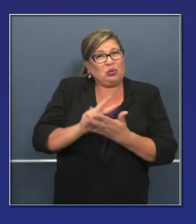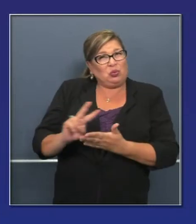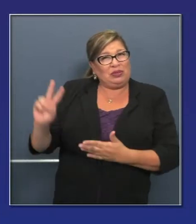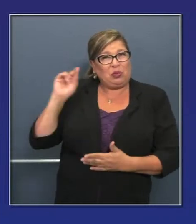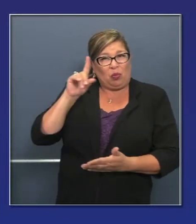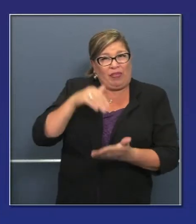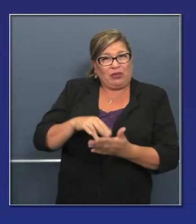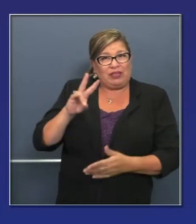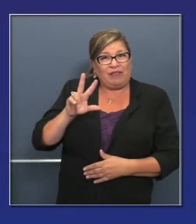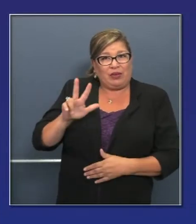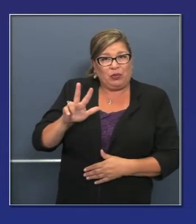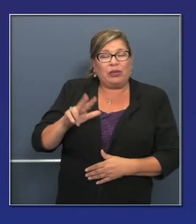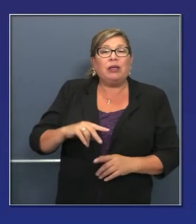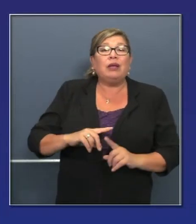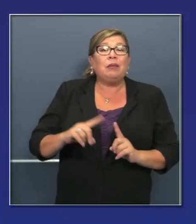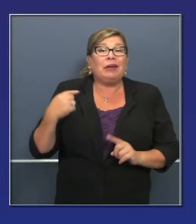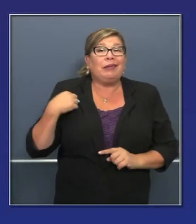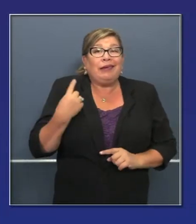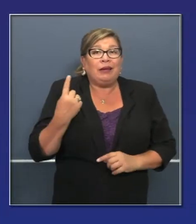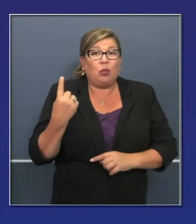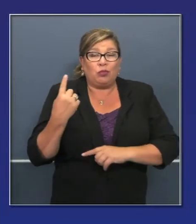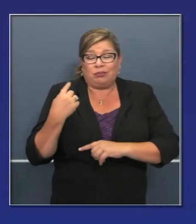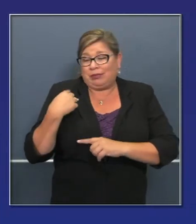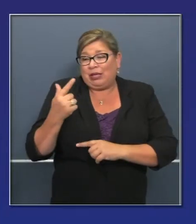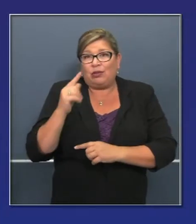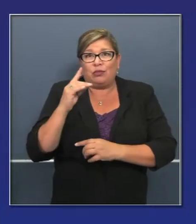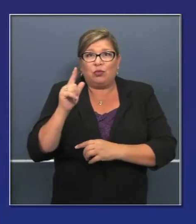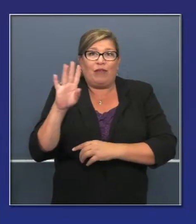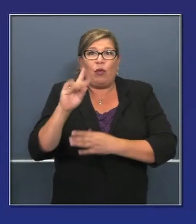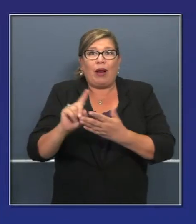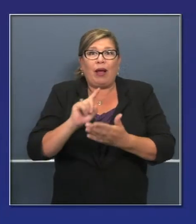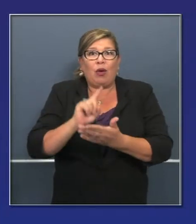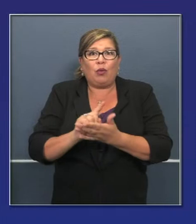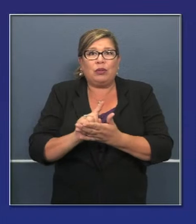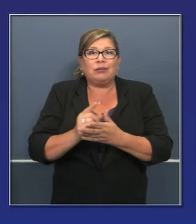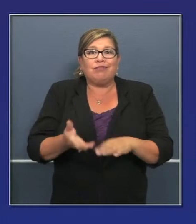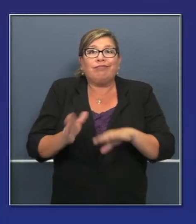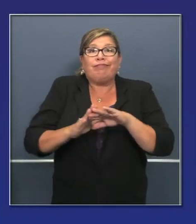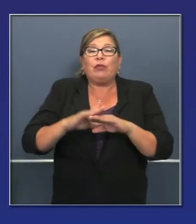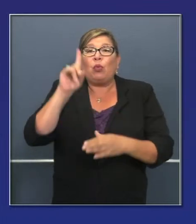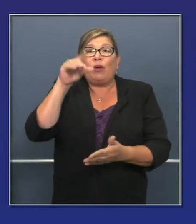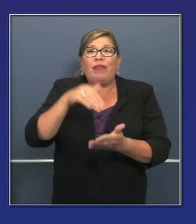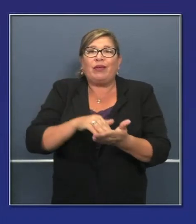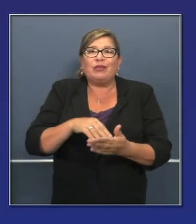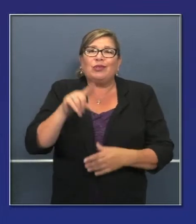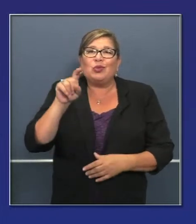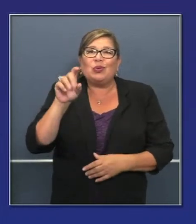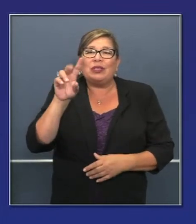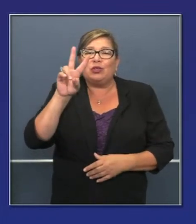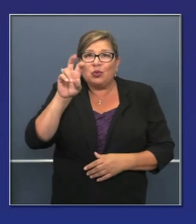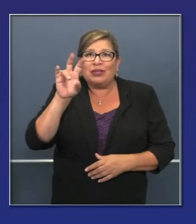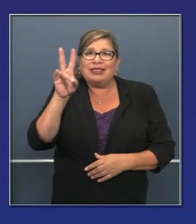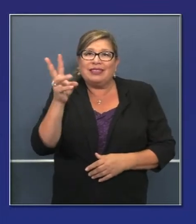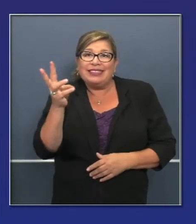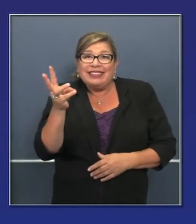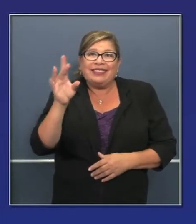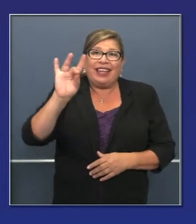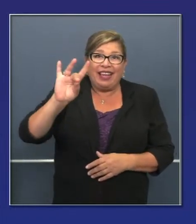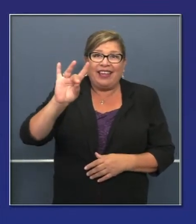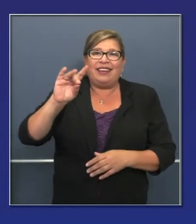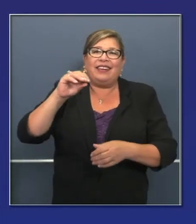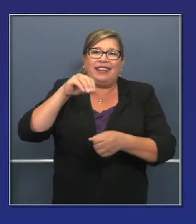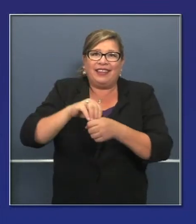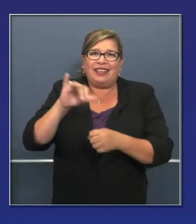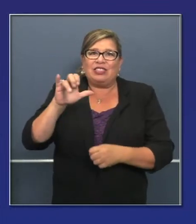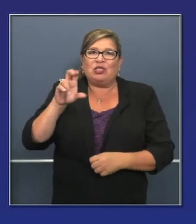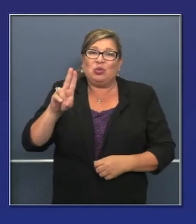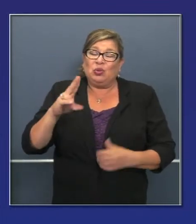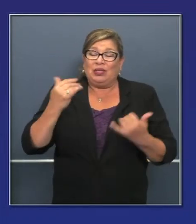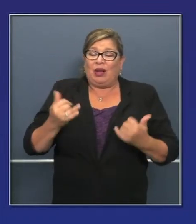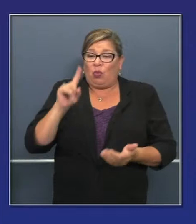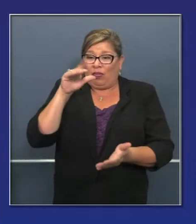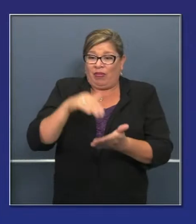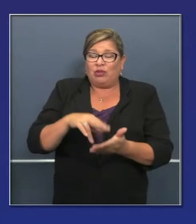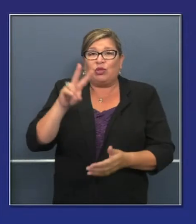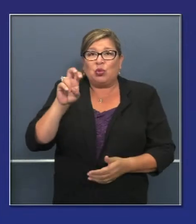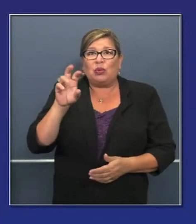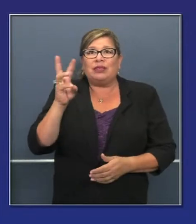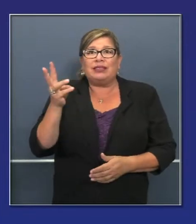24-hour reporting period 1268 individuals now in our ICU so ICU numbers are increasing in the state